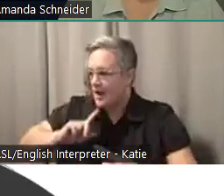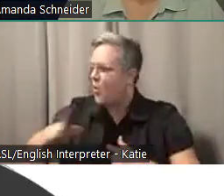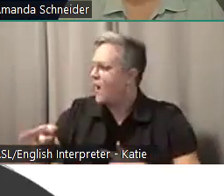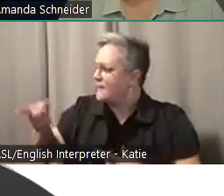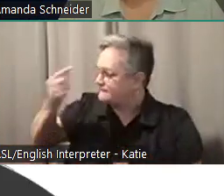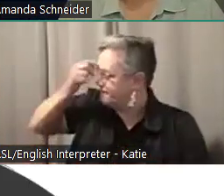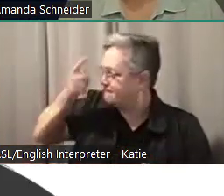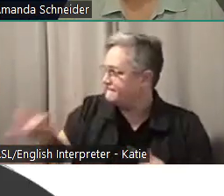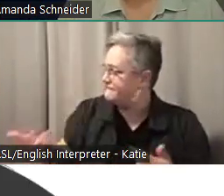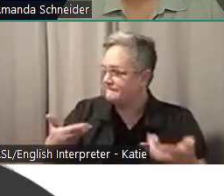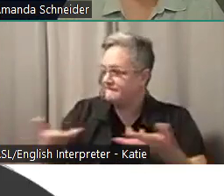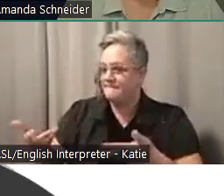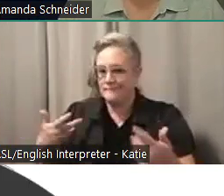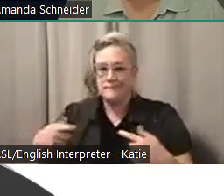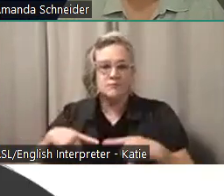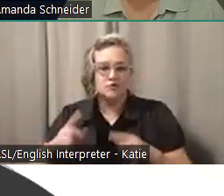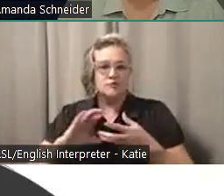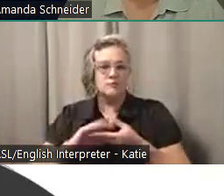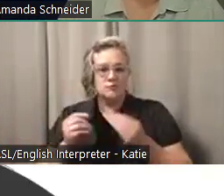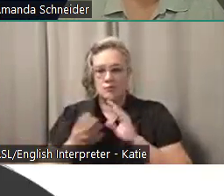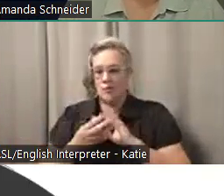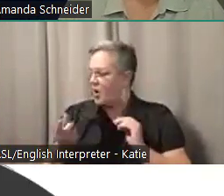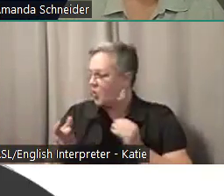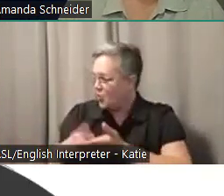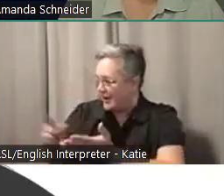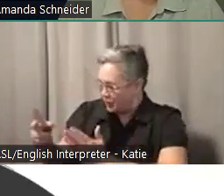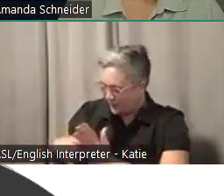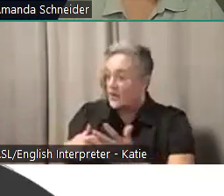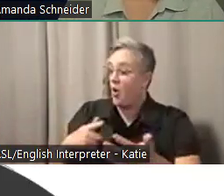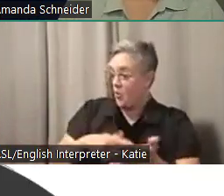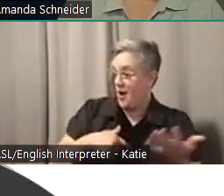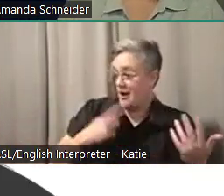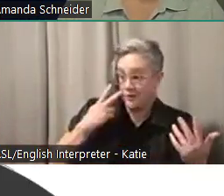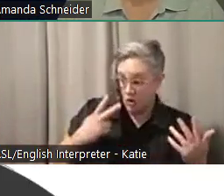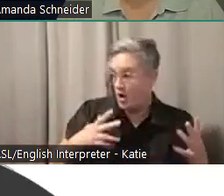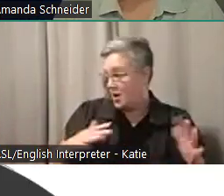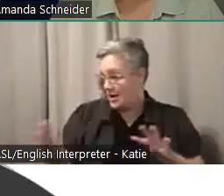throughout the story about what they're reading. Or, um…